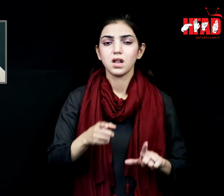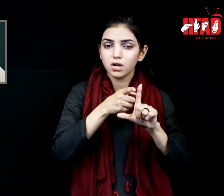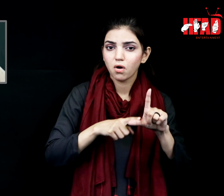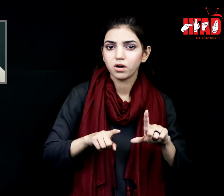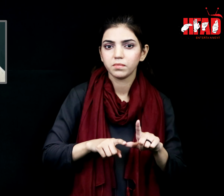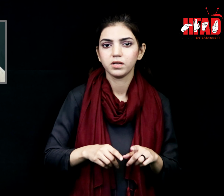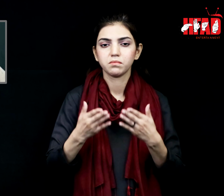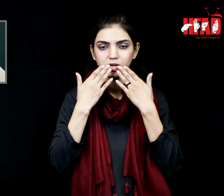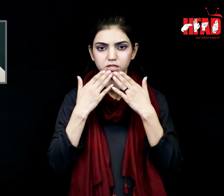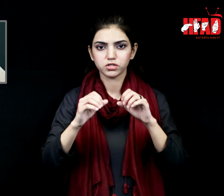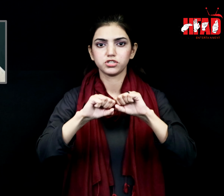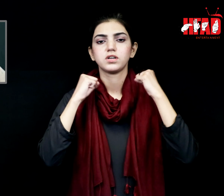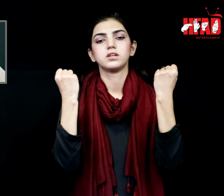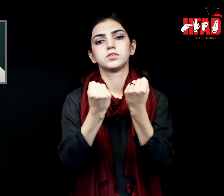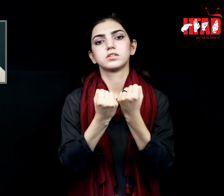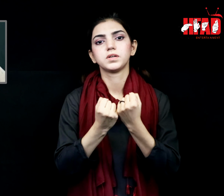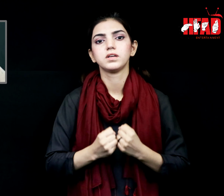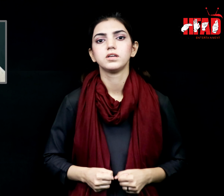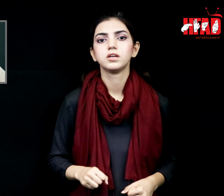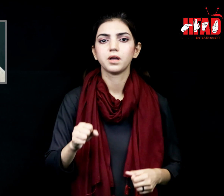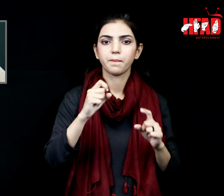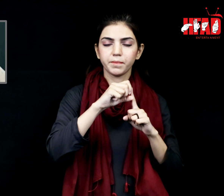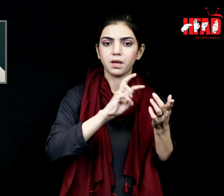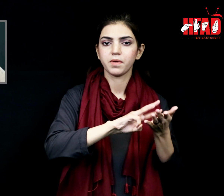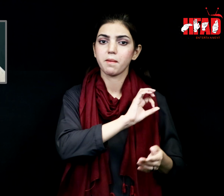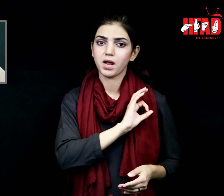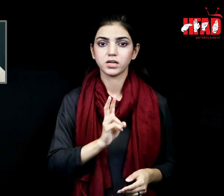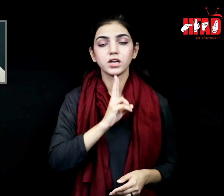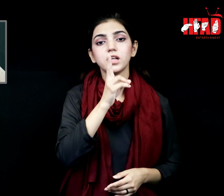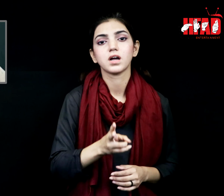Addressing the Education Convention in Lahore, Prime Minister Imran Khan said that